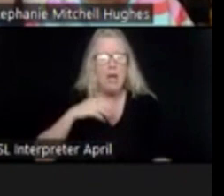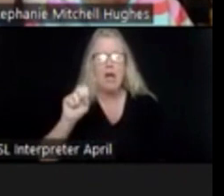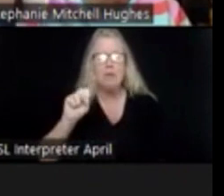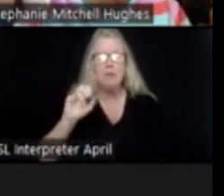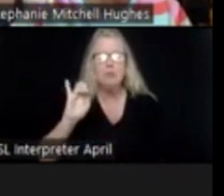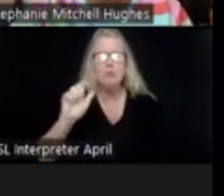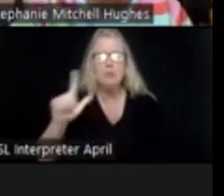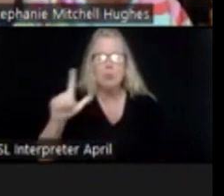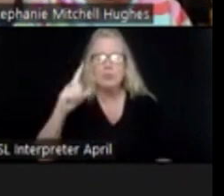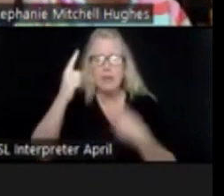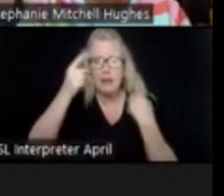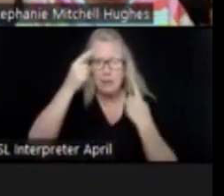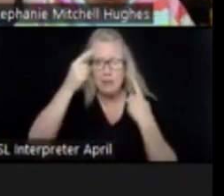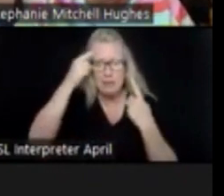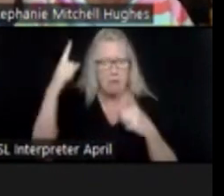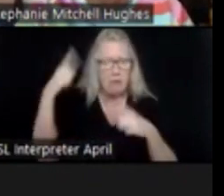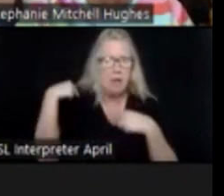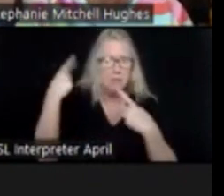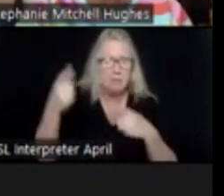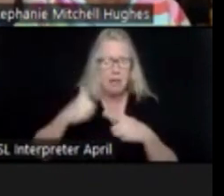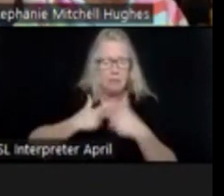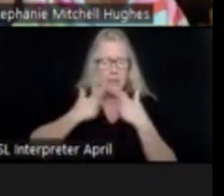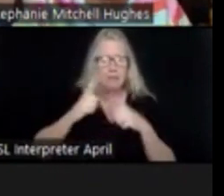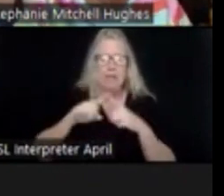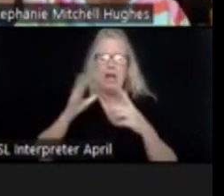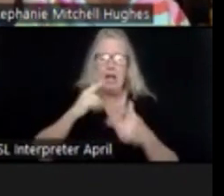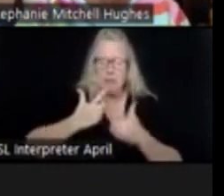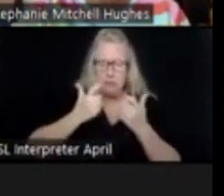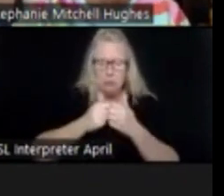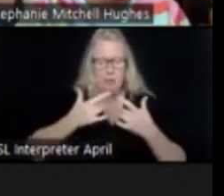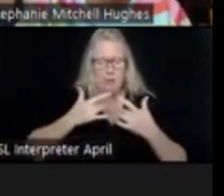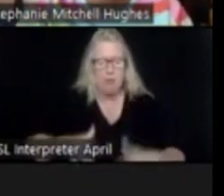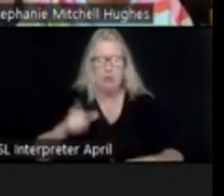OR PRIOR TO MY SAYING THAT I LIVED WITH DEPRESSION AND YOU DID NOT